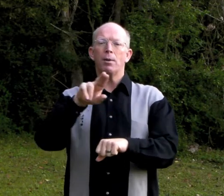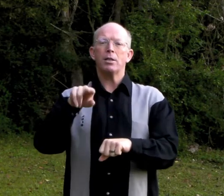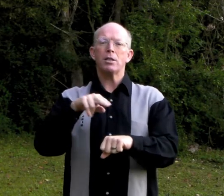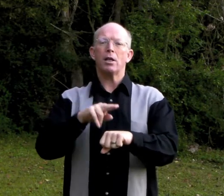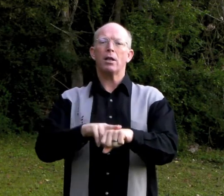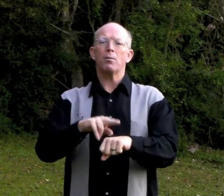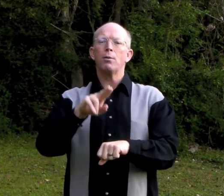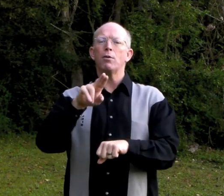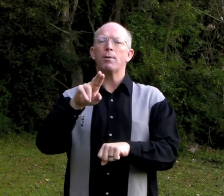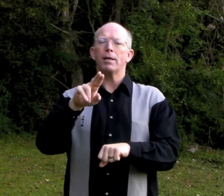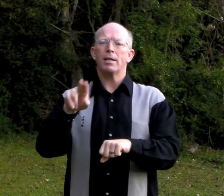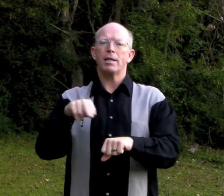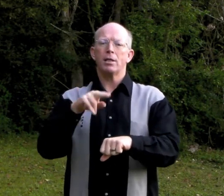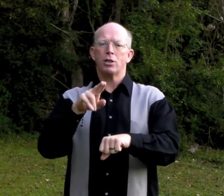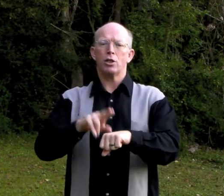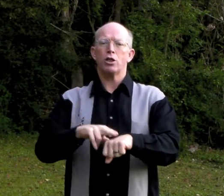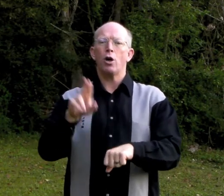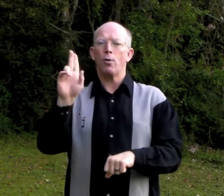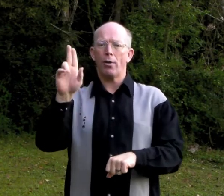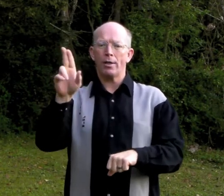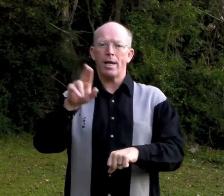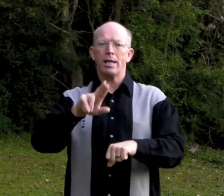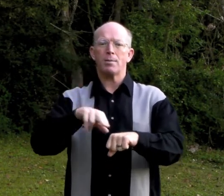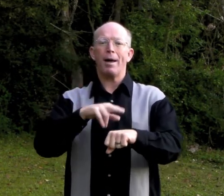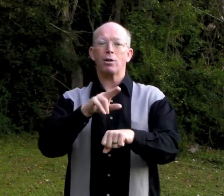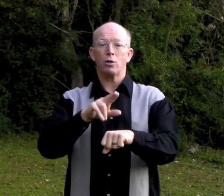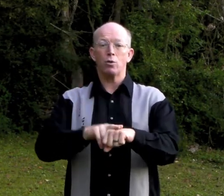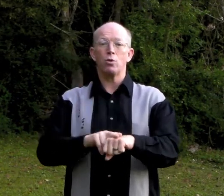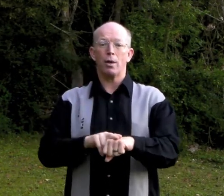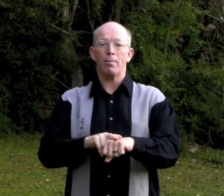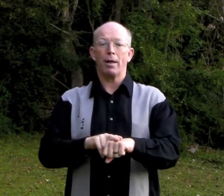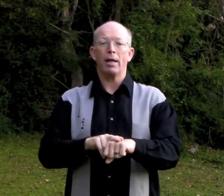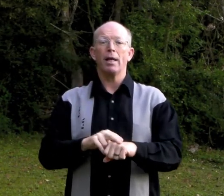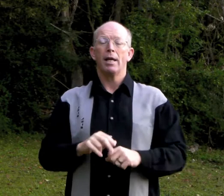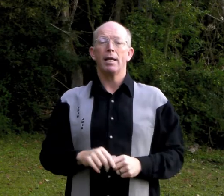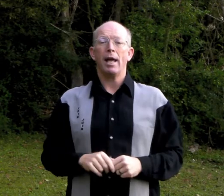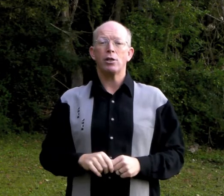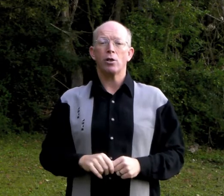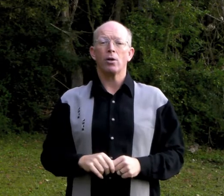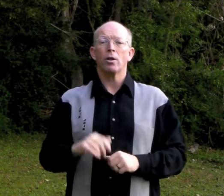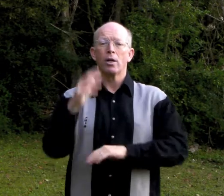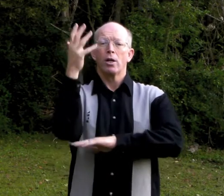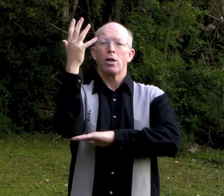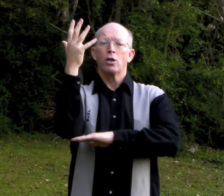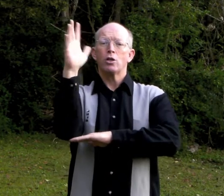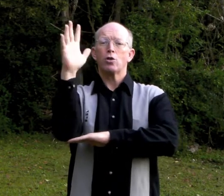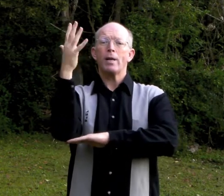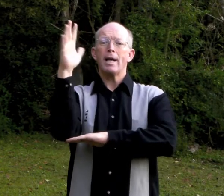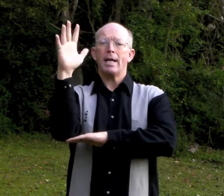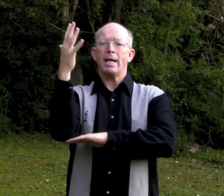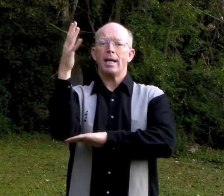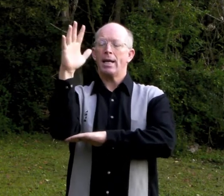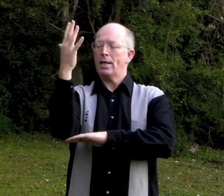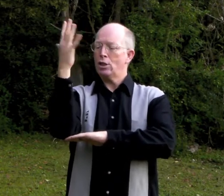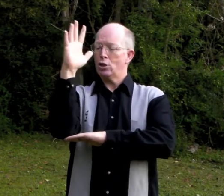But just a little movement to show that this hand is about to do something. NATURE TREE